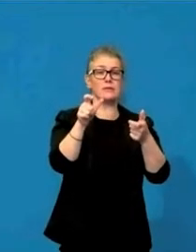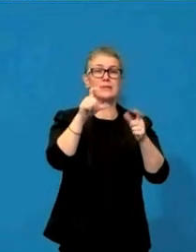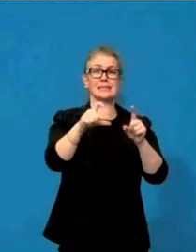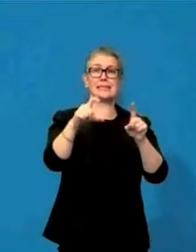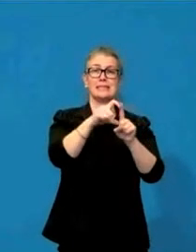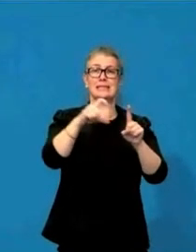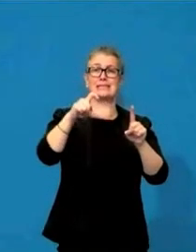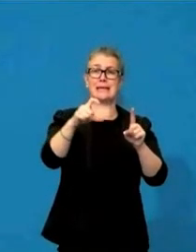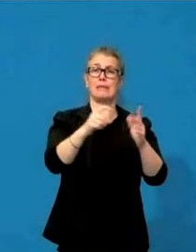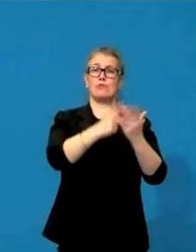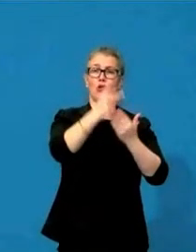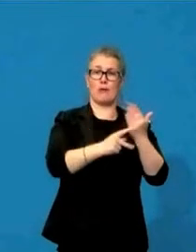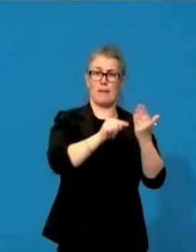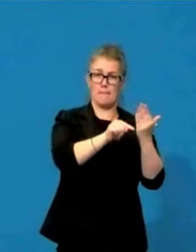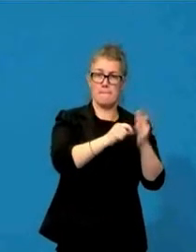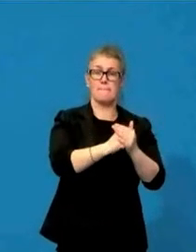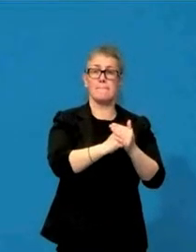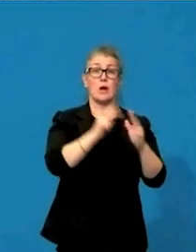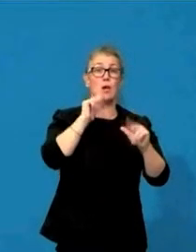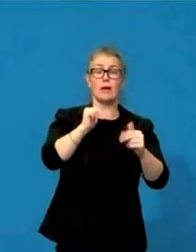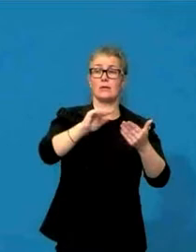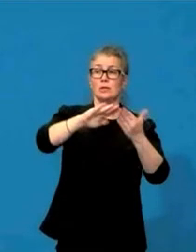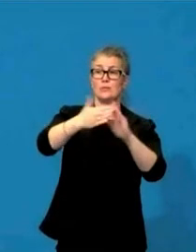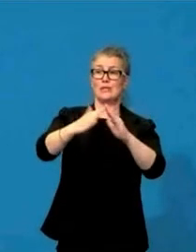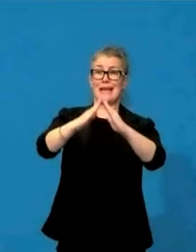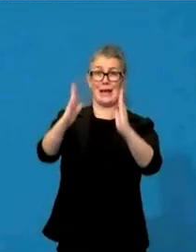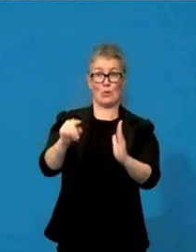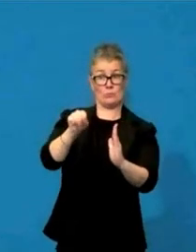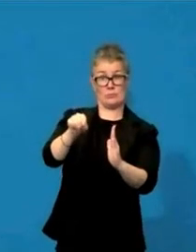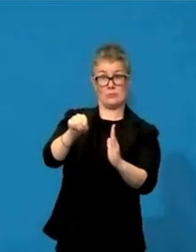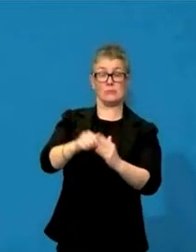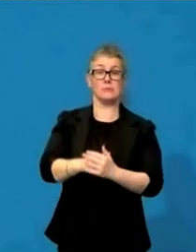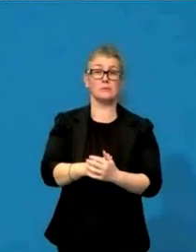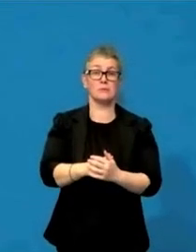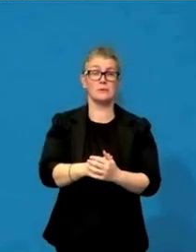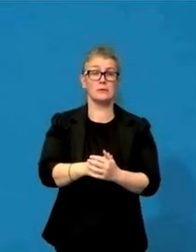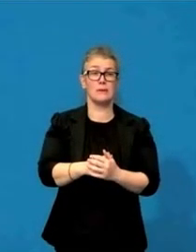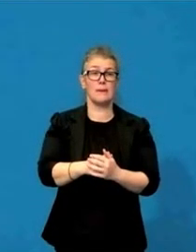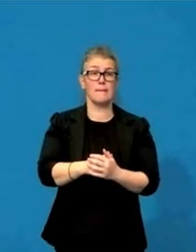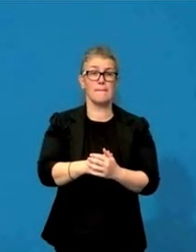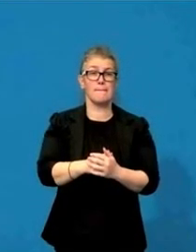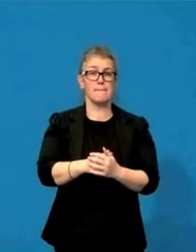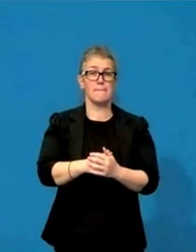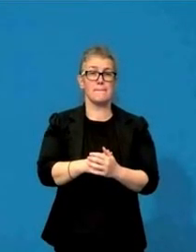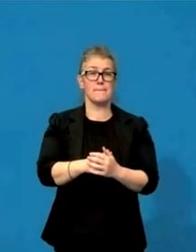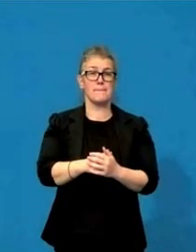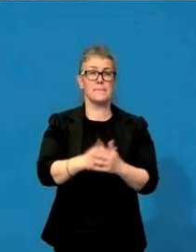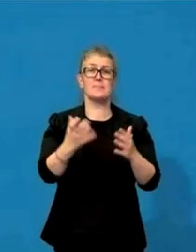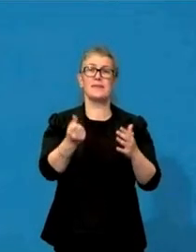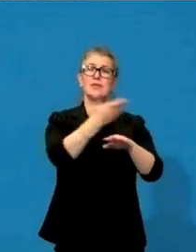They look after the community housing, and they've got the new service, the NDIS project